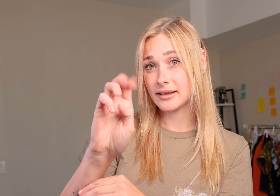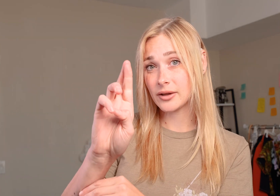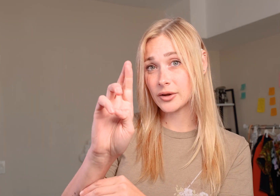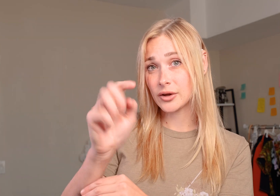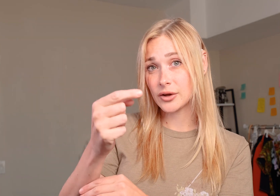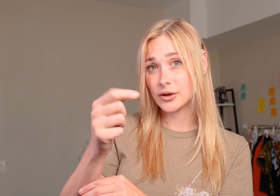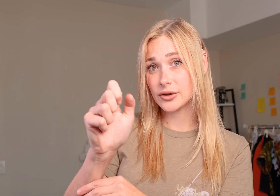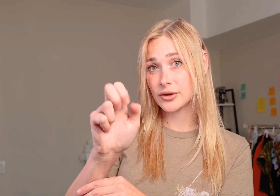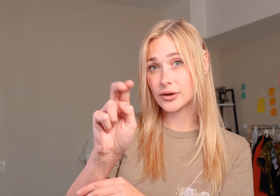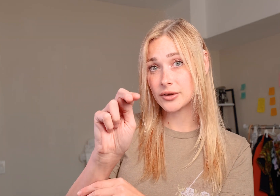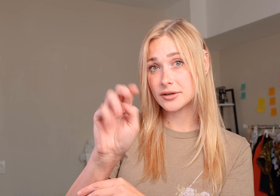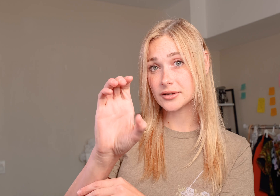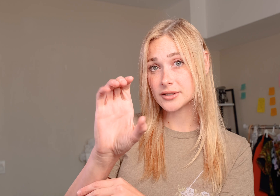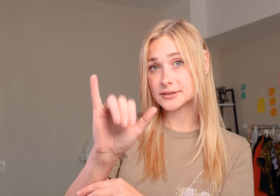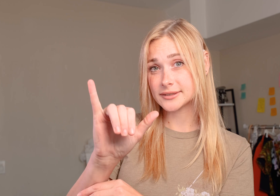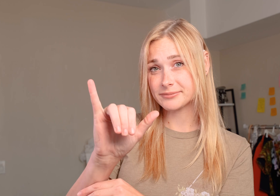The next word is